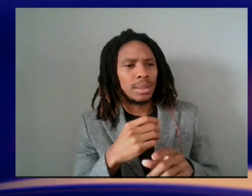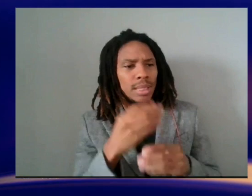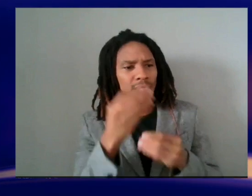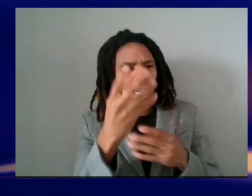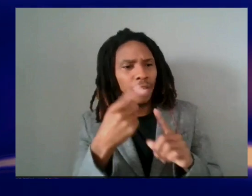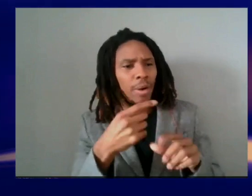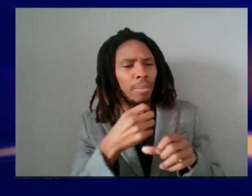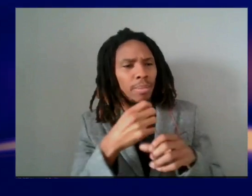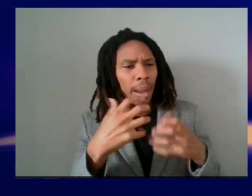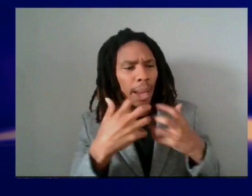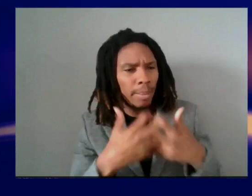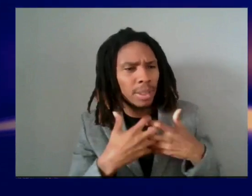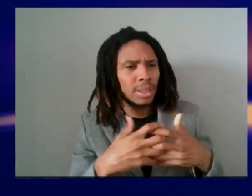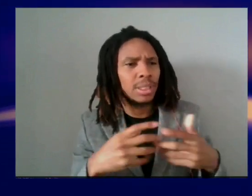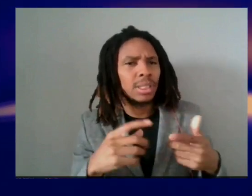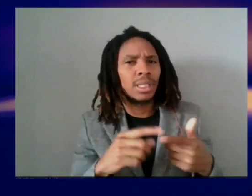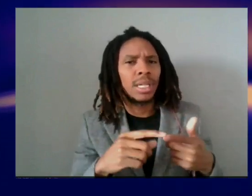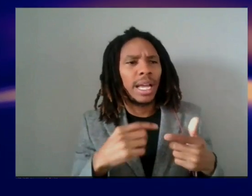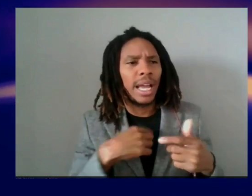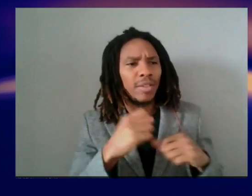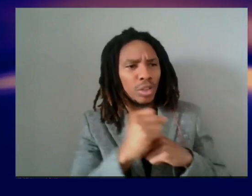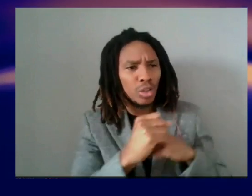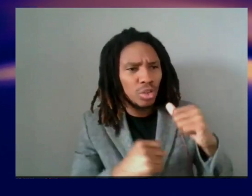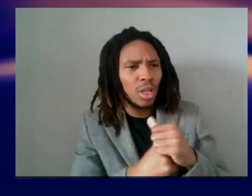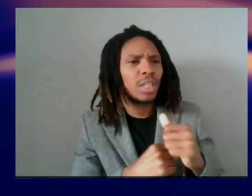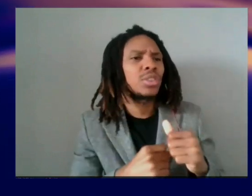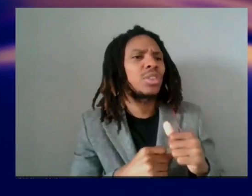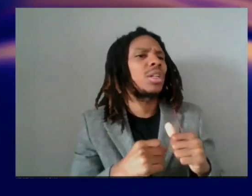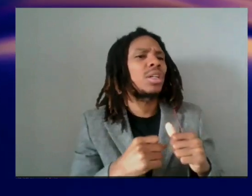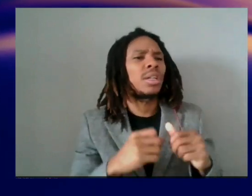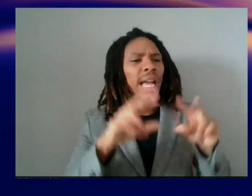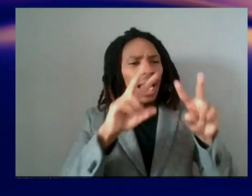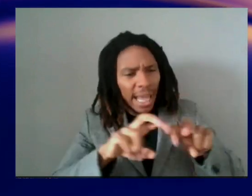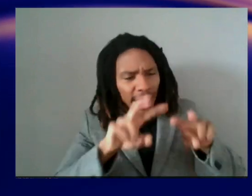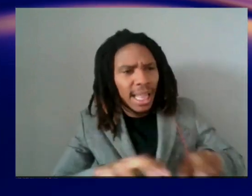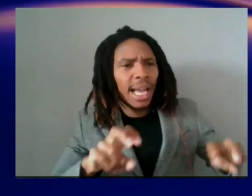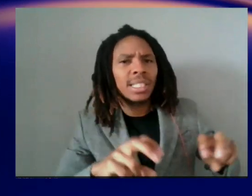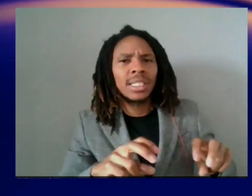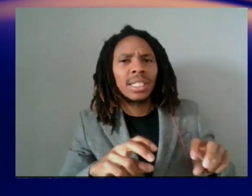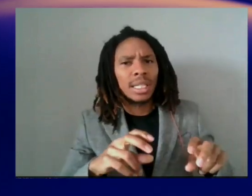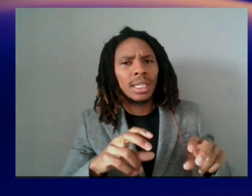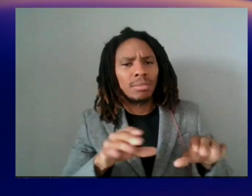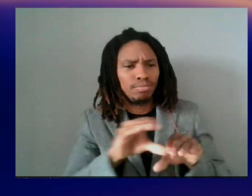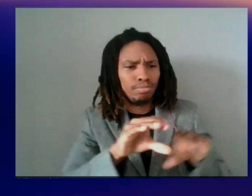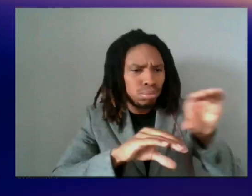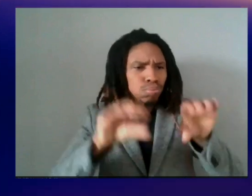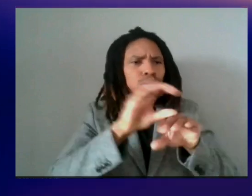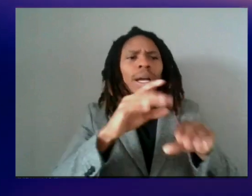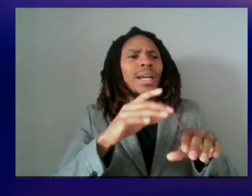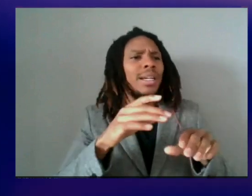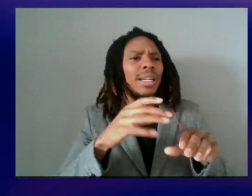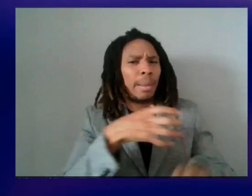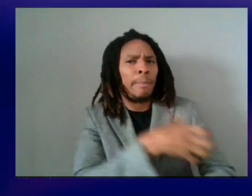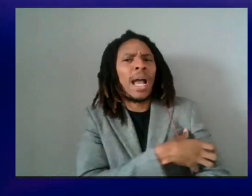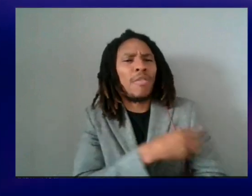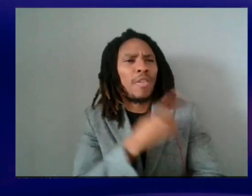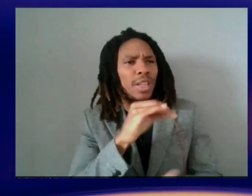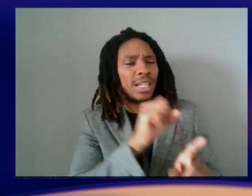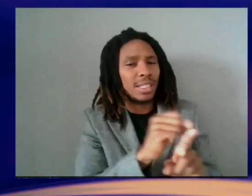you wanna be able to search it, aggregate it, analyze it. It's very powerful for those scenarios. What's happened recently